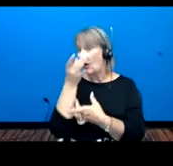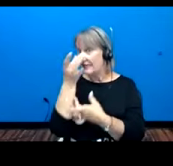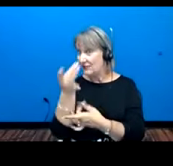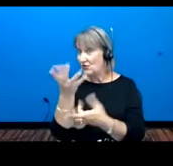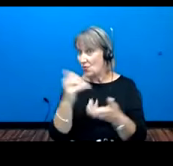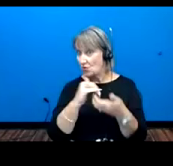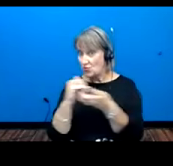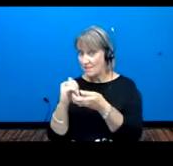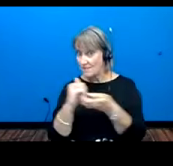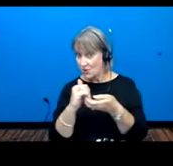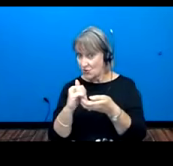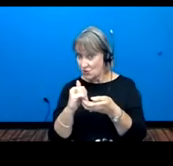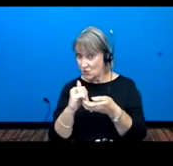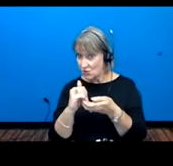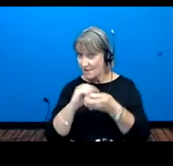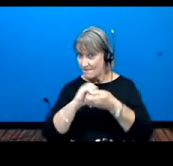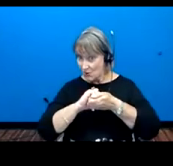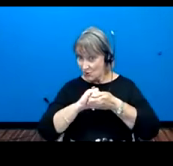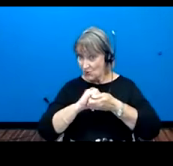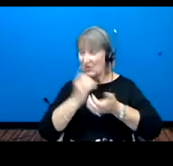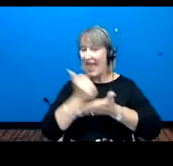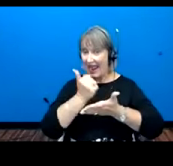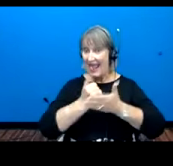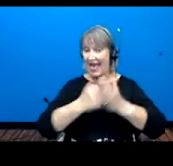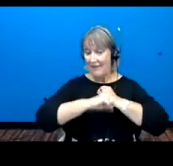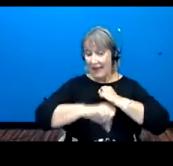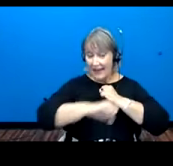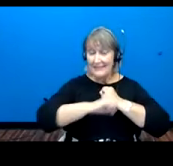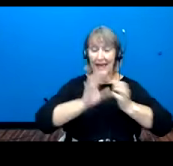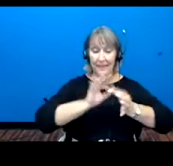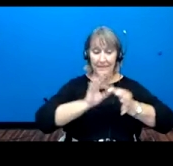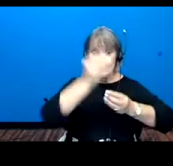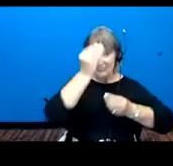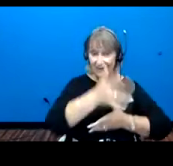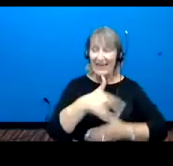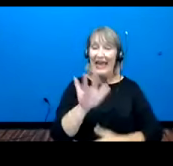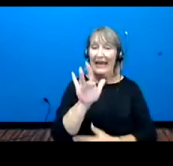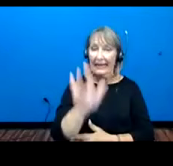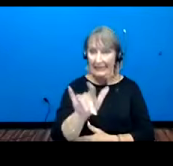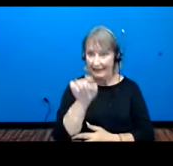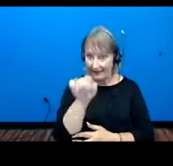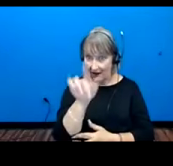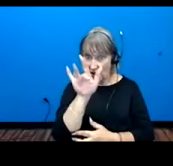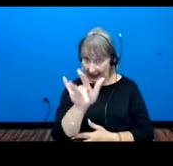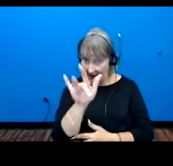to help us disseminate these materials, resources, and messages, click on this link. Let us know how we did with the webinar.